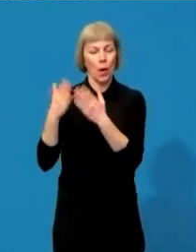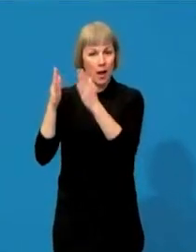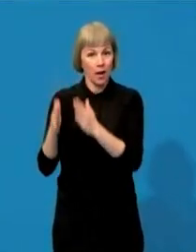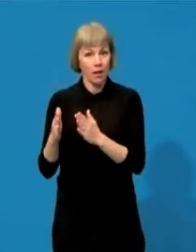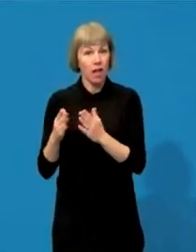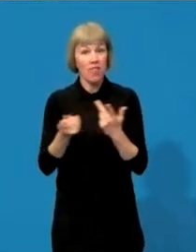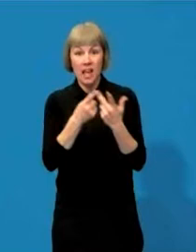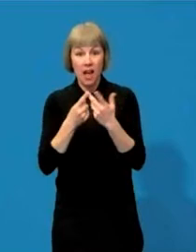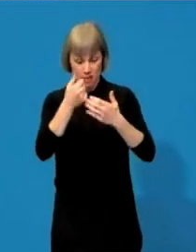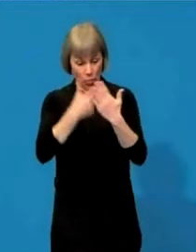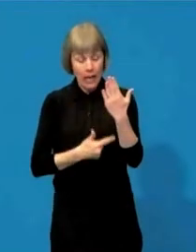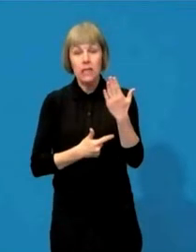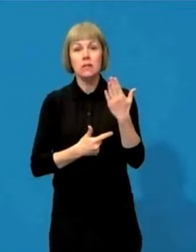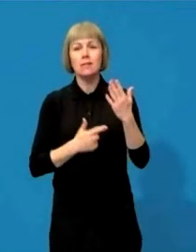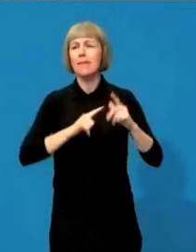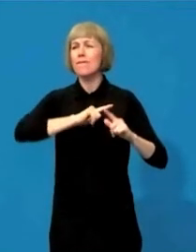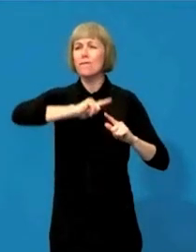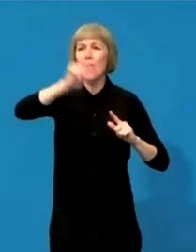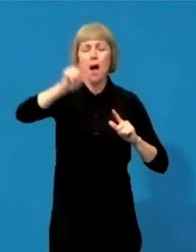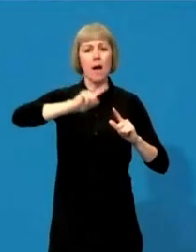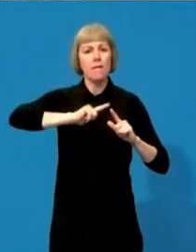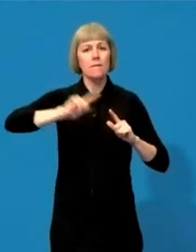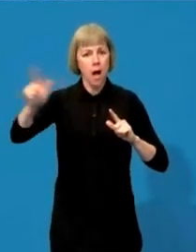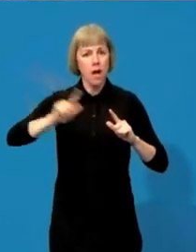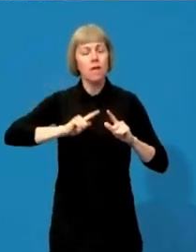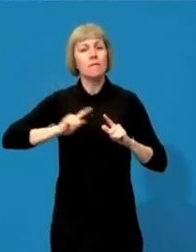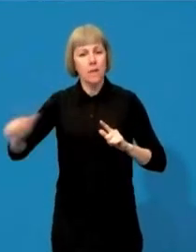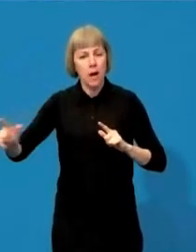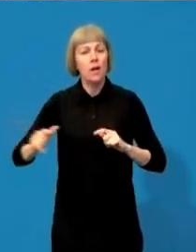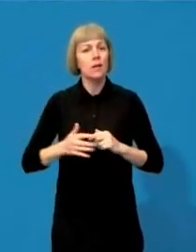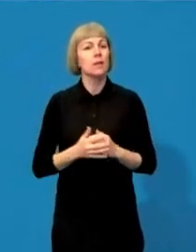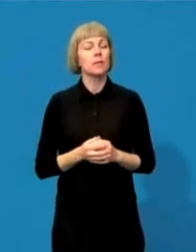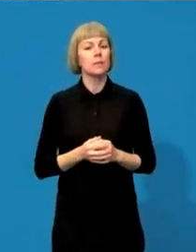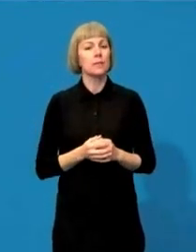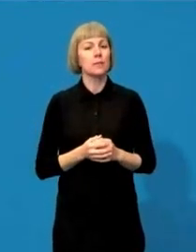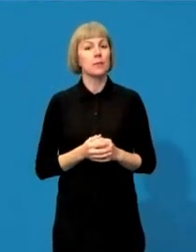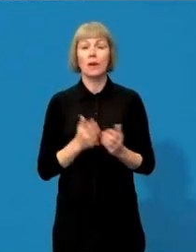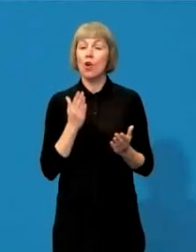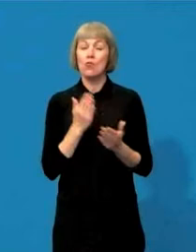And, unfortunately, there's been so much pressure on Far North to deliver to the other